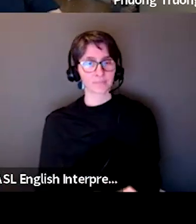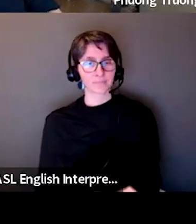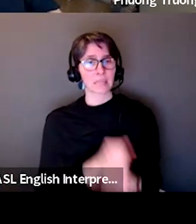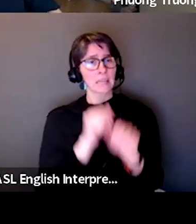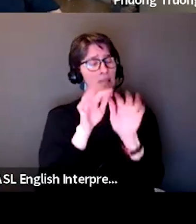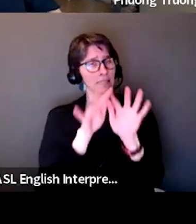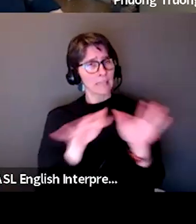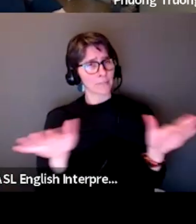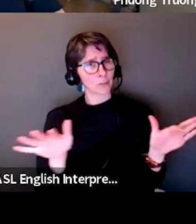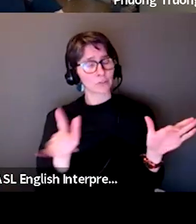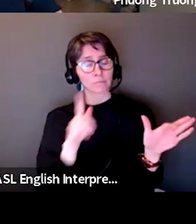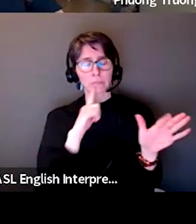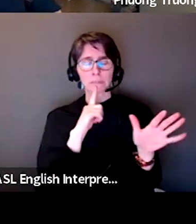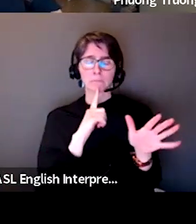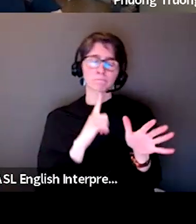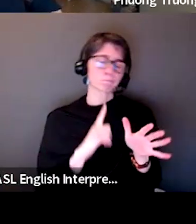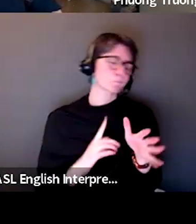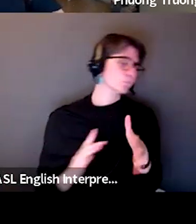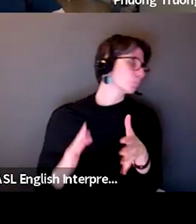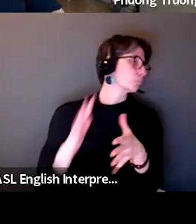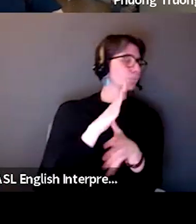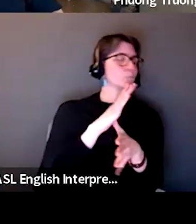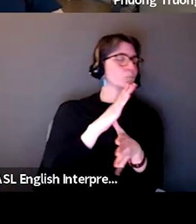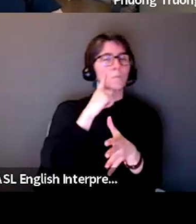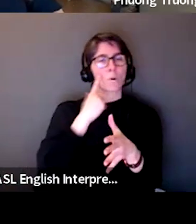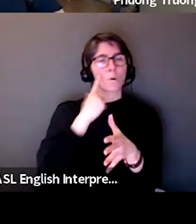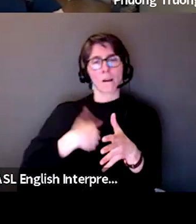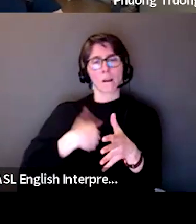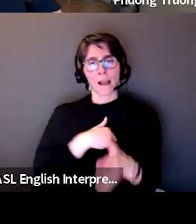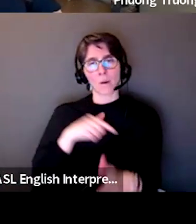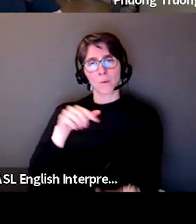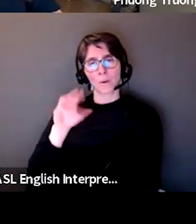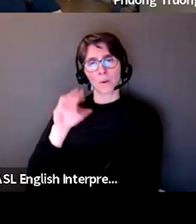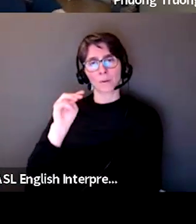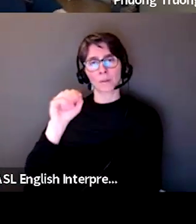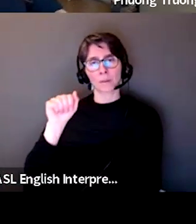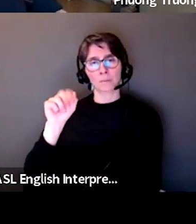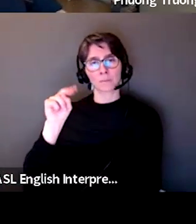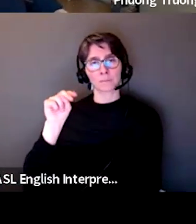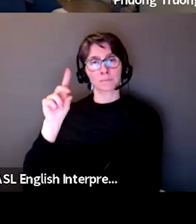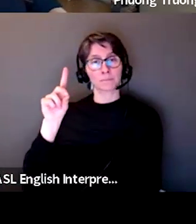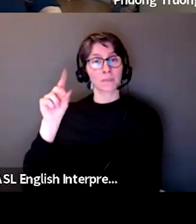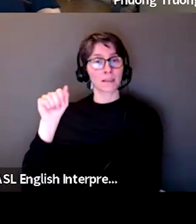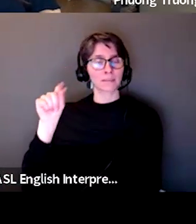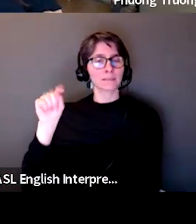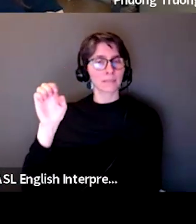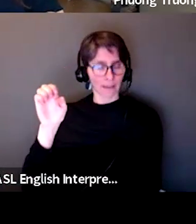one of the cornerstones of our mandate. So, it really does benefit us to have that diversity